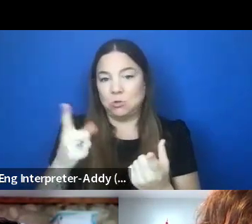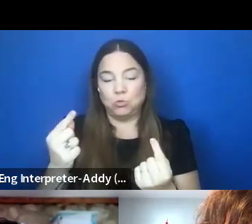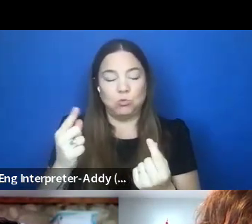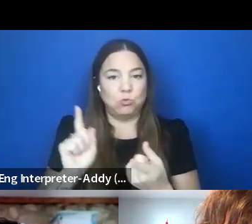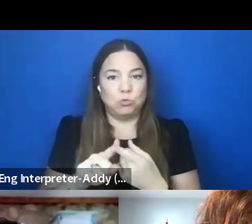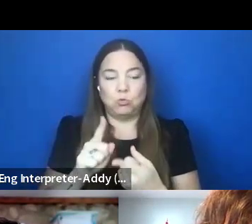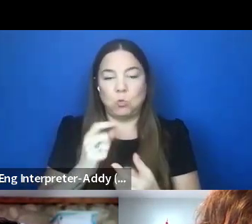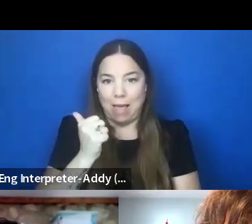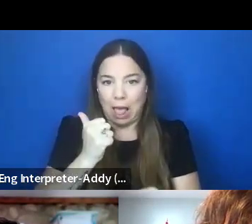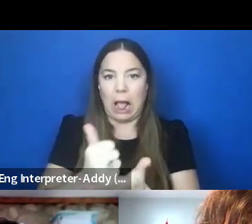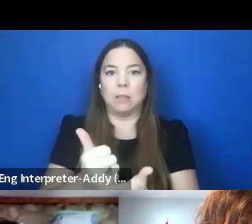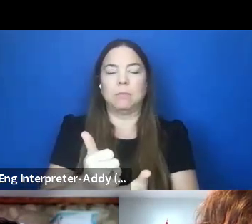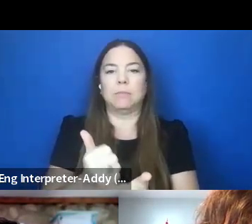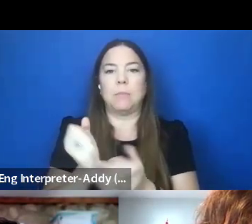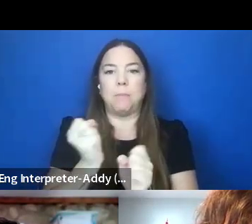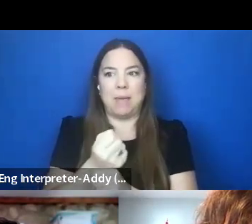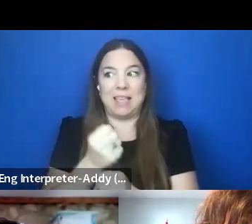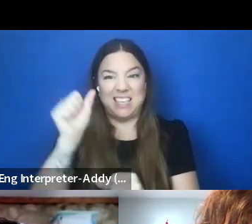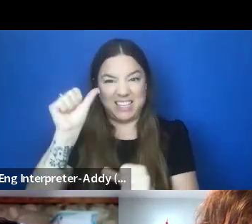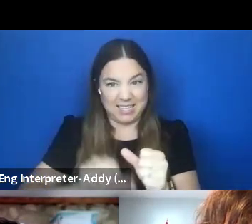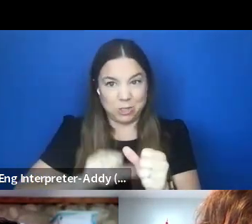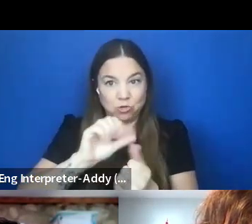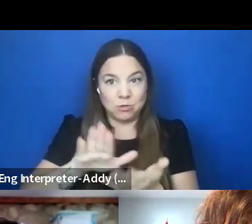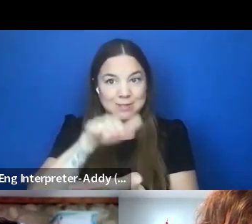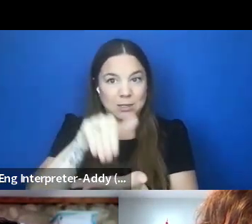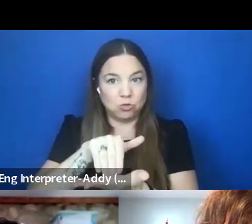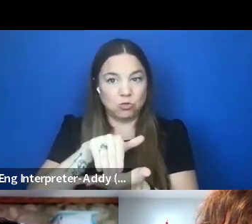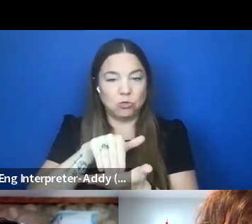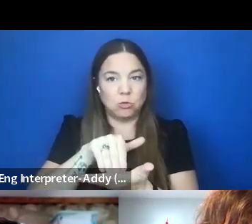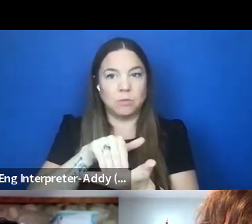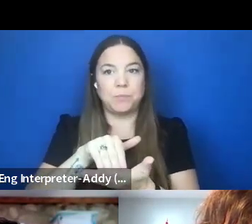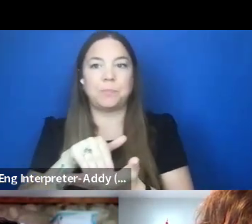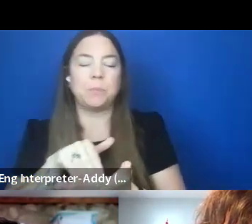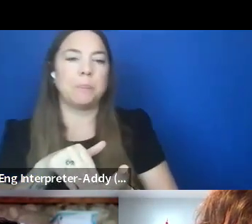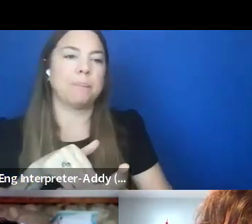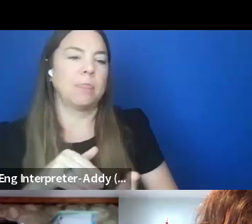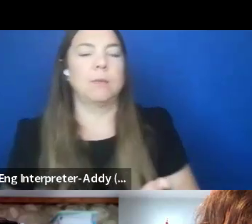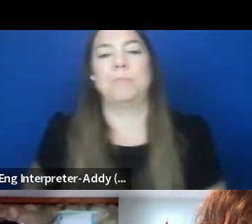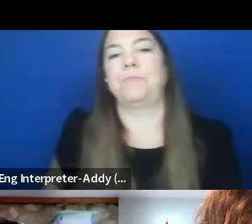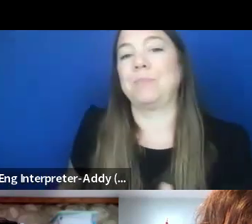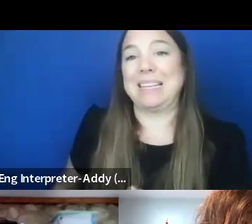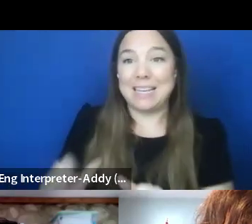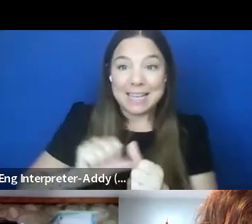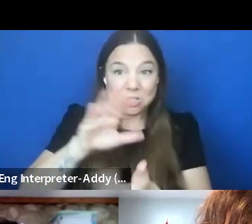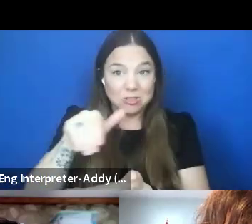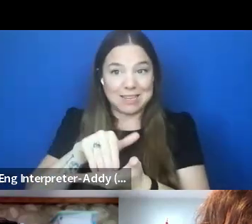Don Dew: are, like all of our centers, be Don Dew: not only expand Don Dew: our capabilities